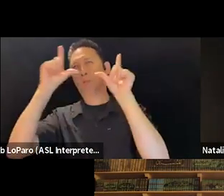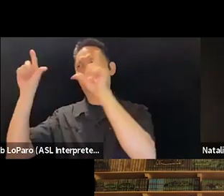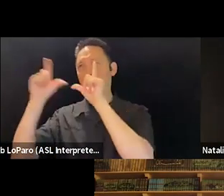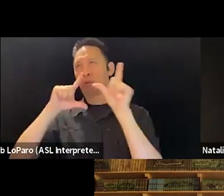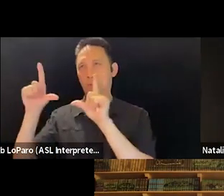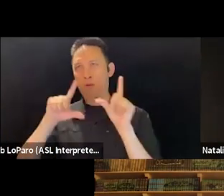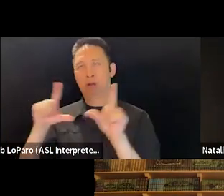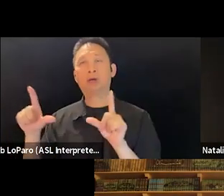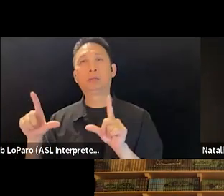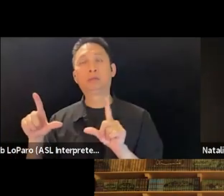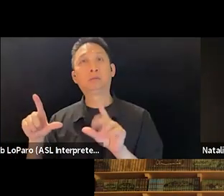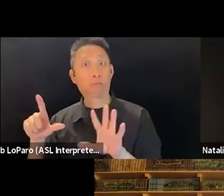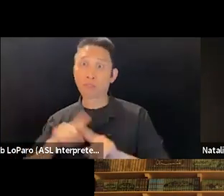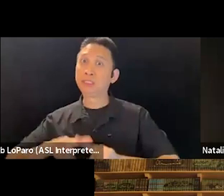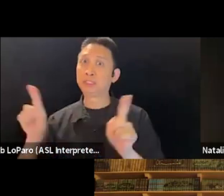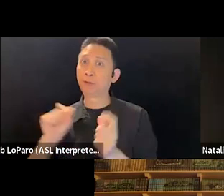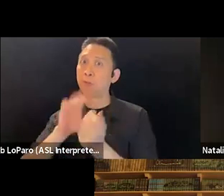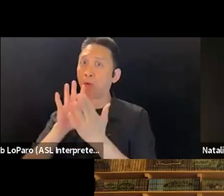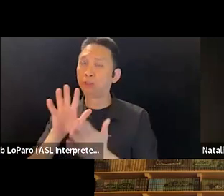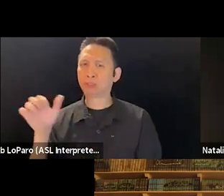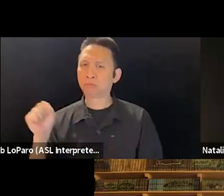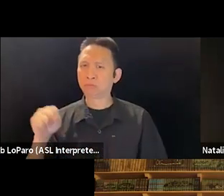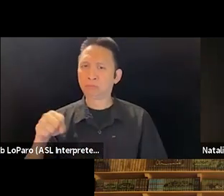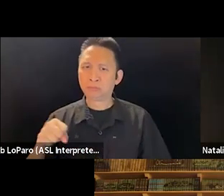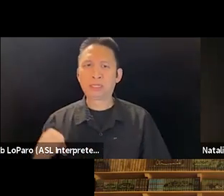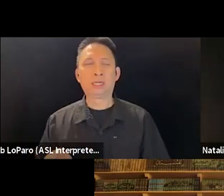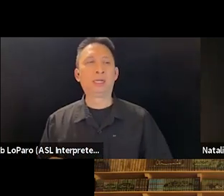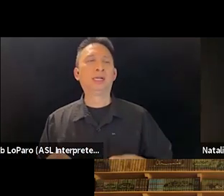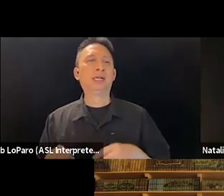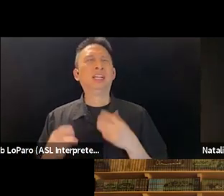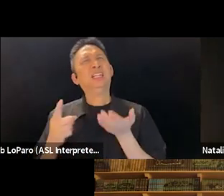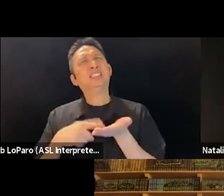But sometimes it's, how can I say the topic, the subject,